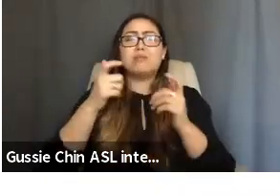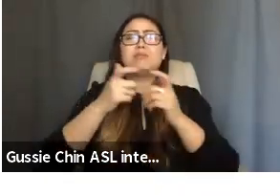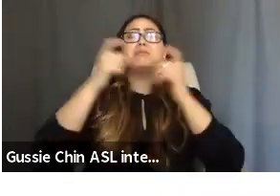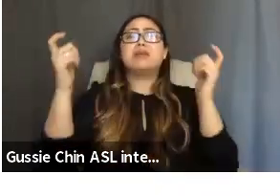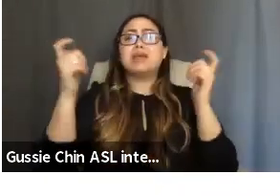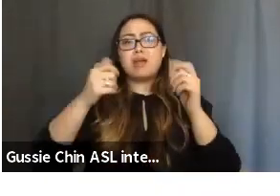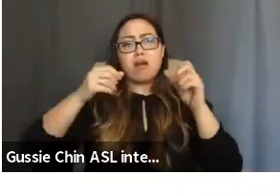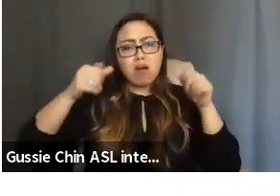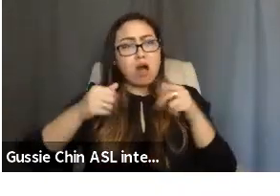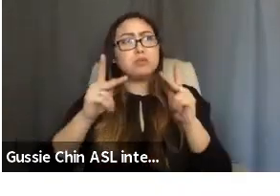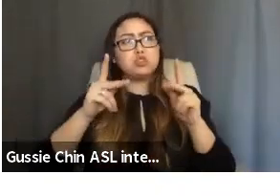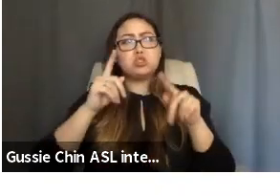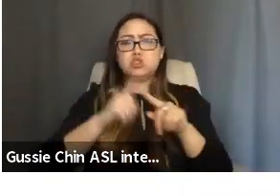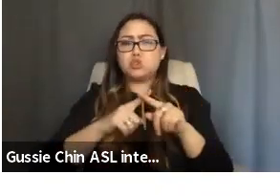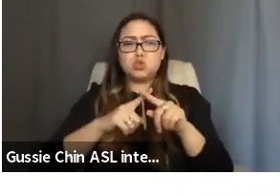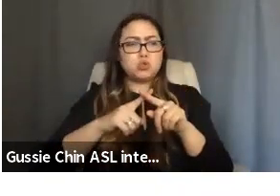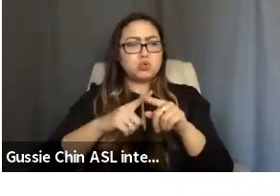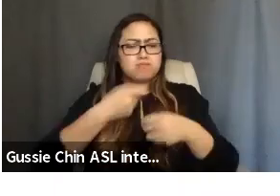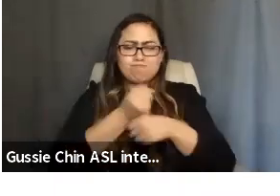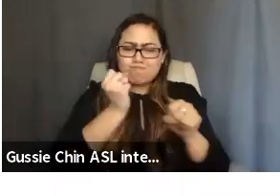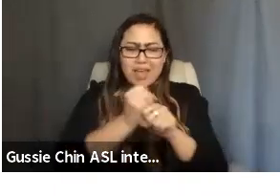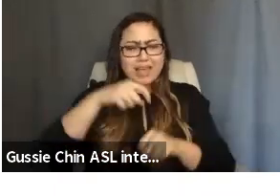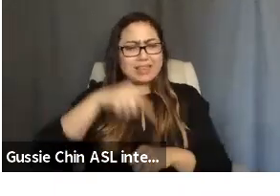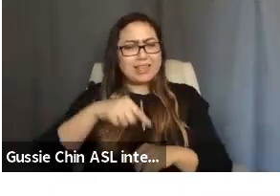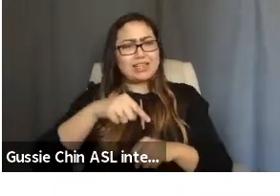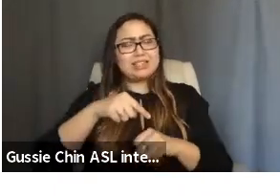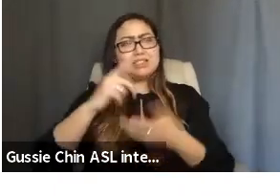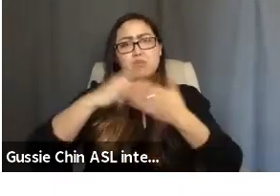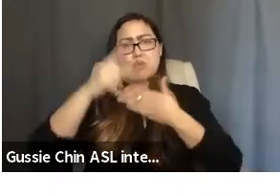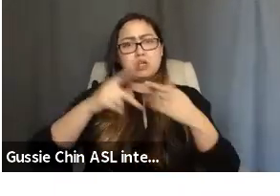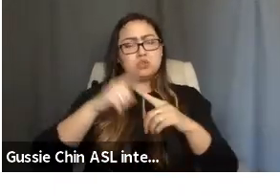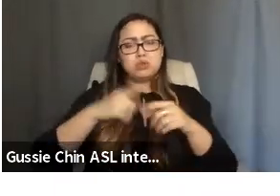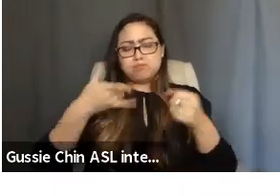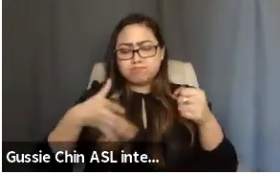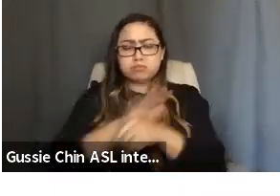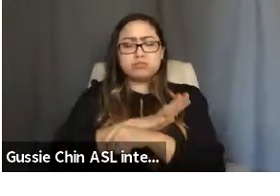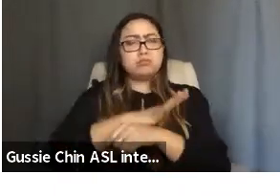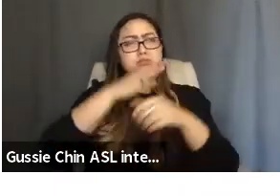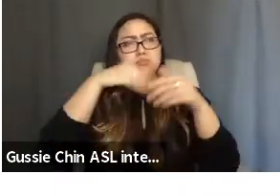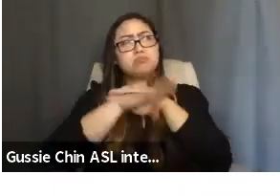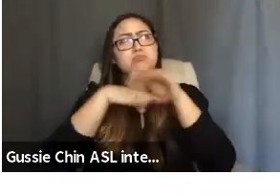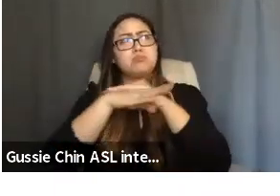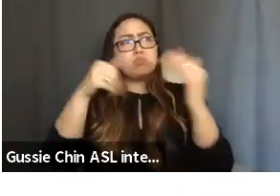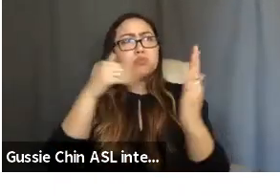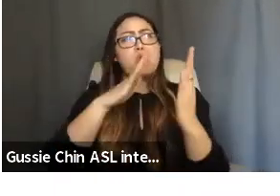program to be truly whole community approach to access and functional needs. Because this is a job